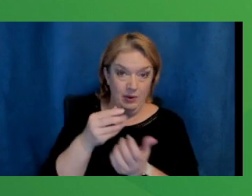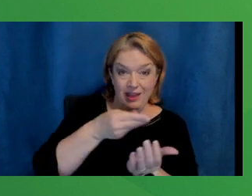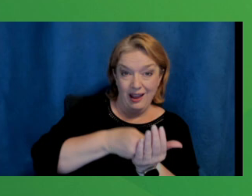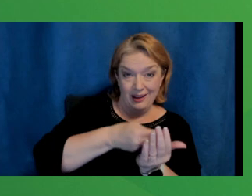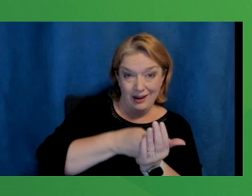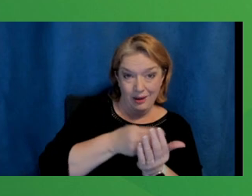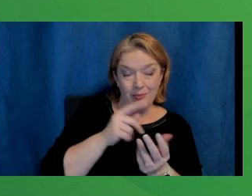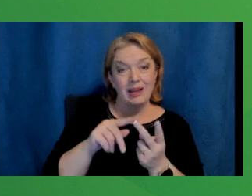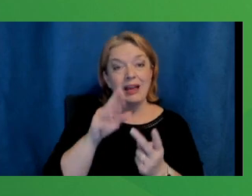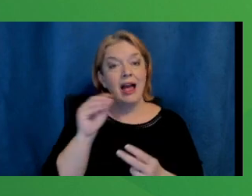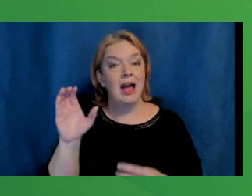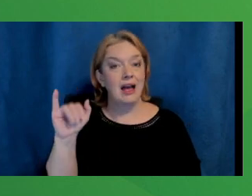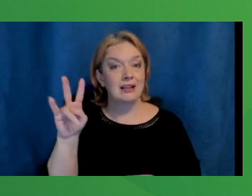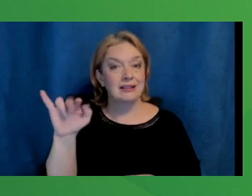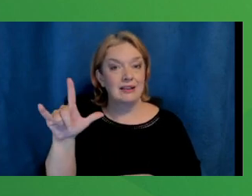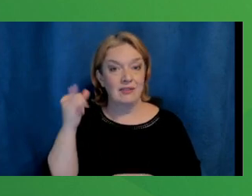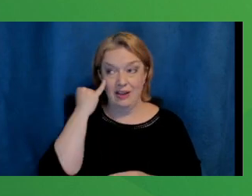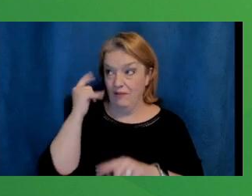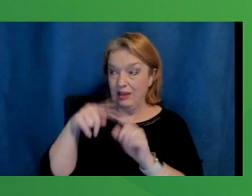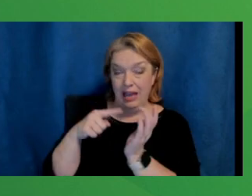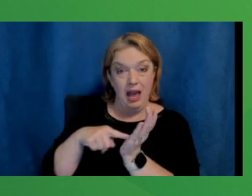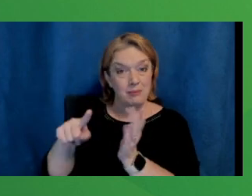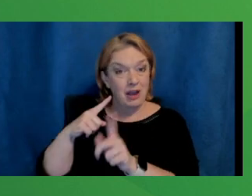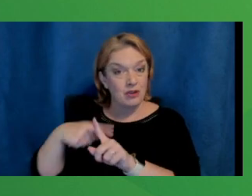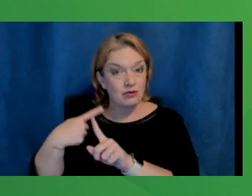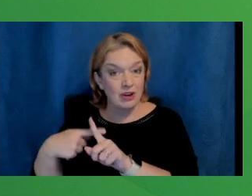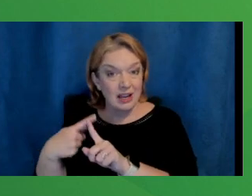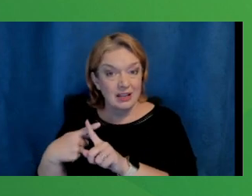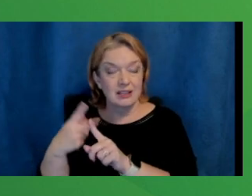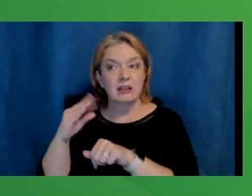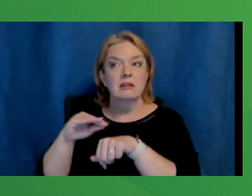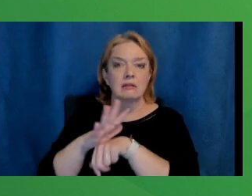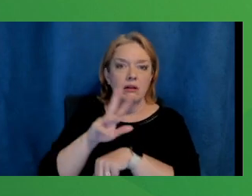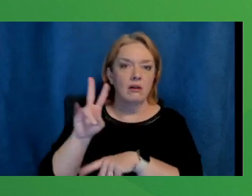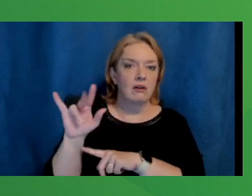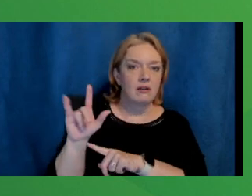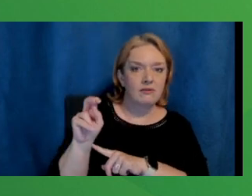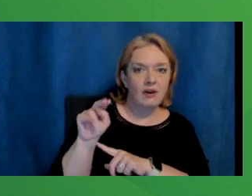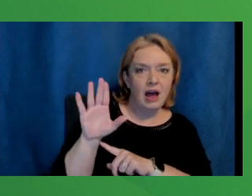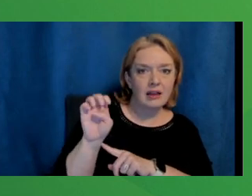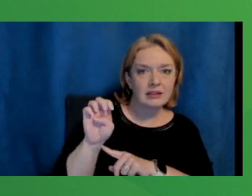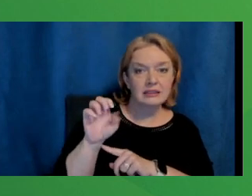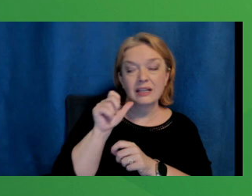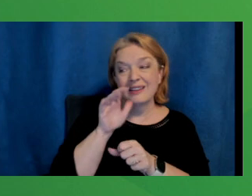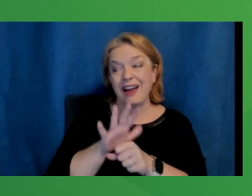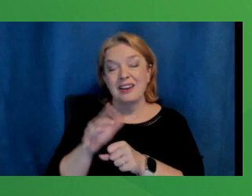able to pay rent, police violence, not having enough green space for children to play. So,